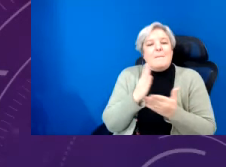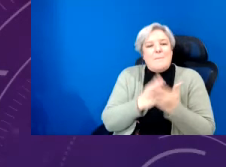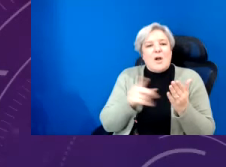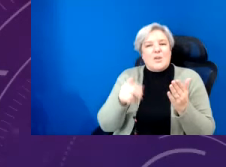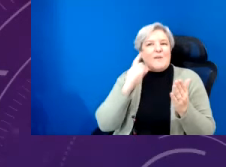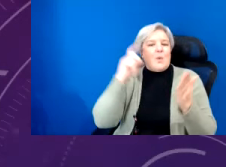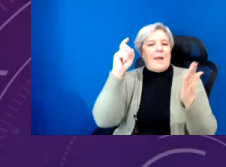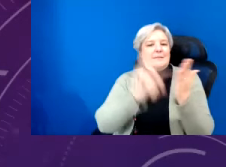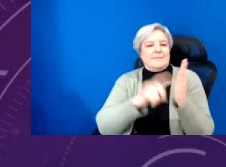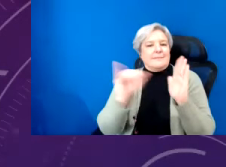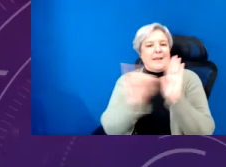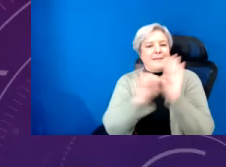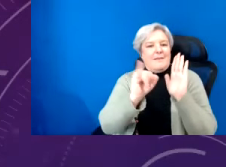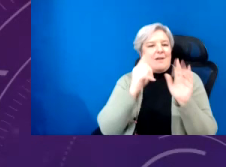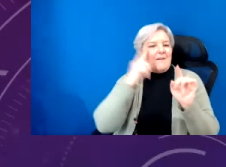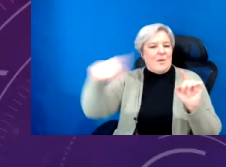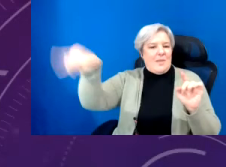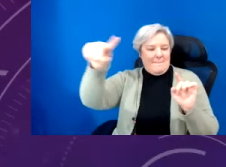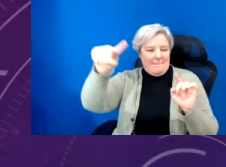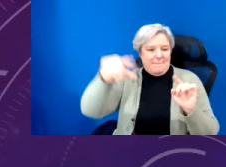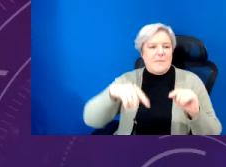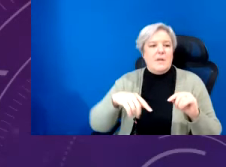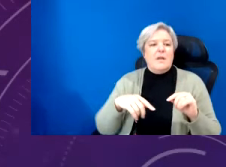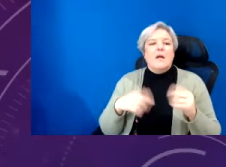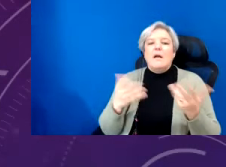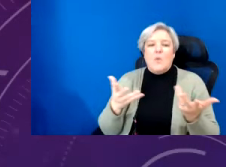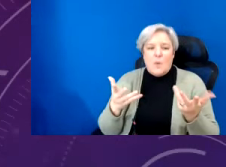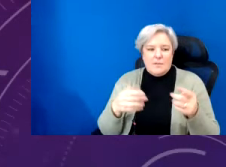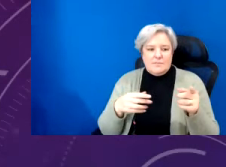And those requirements are, as you can see here, the student I.D.